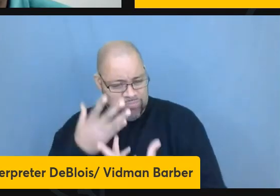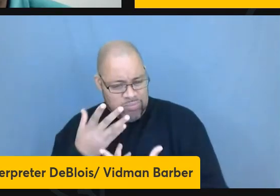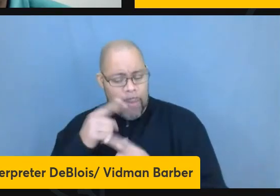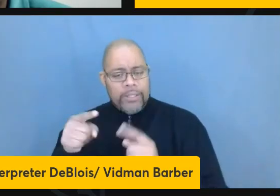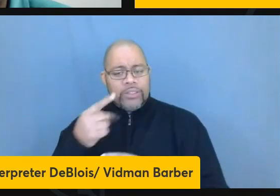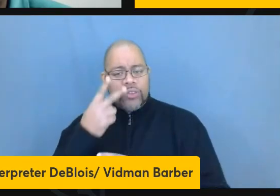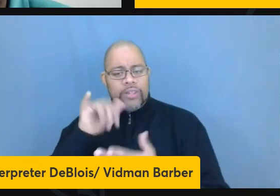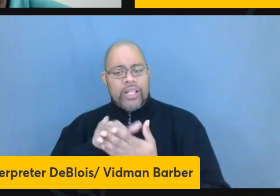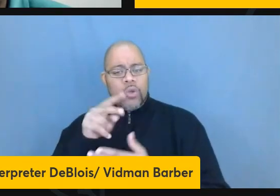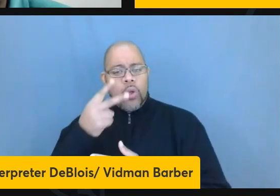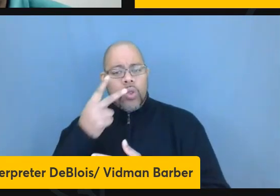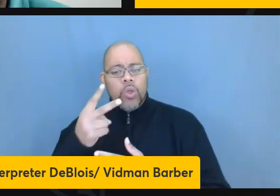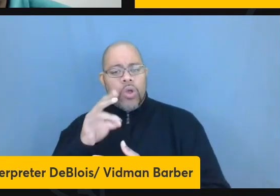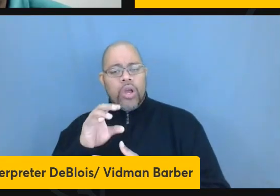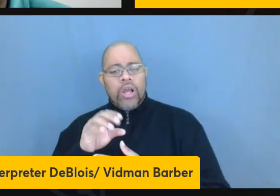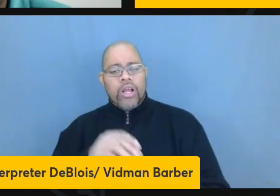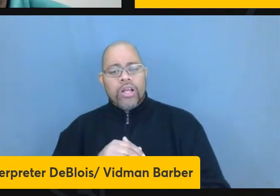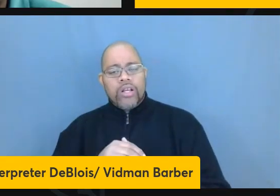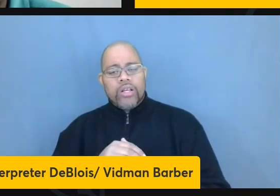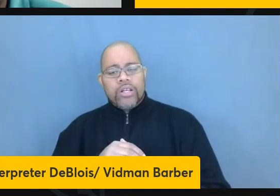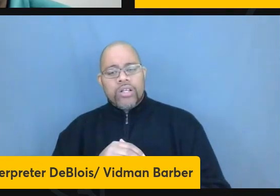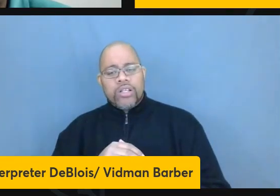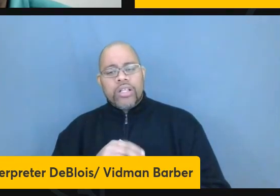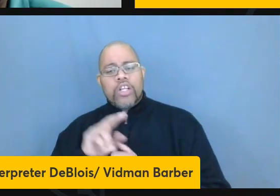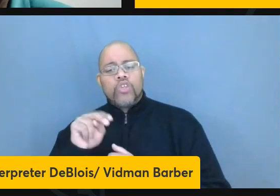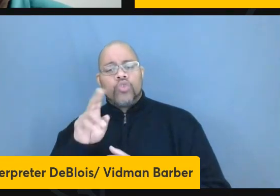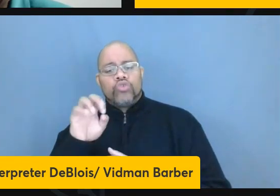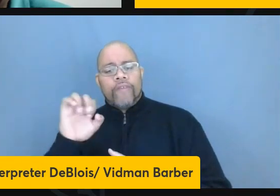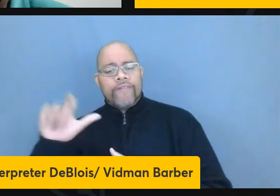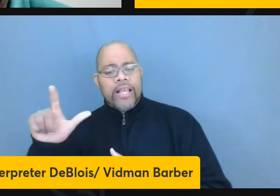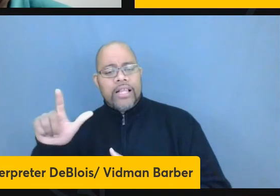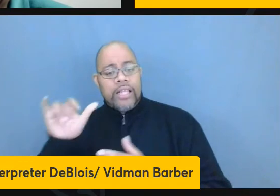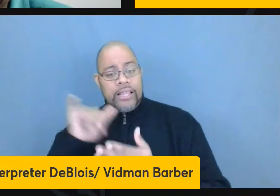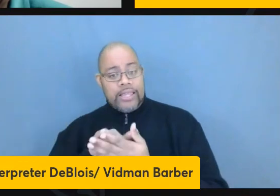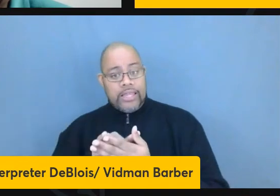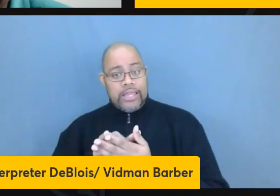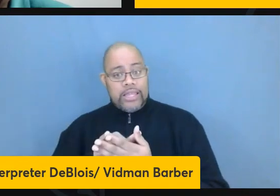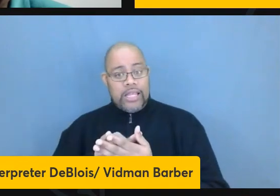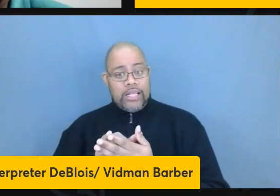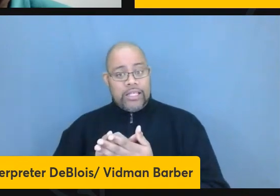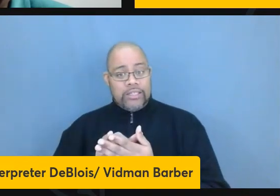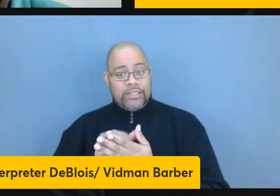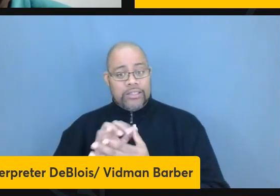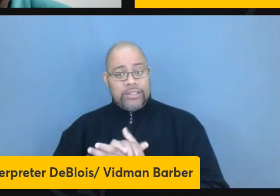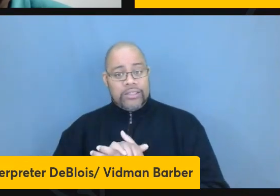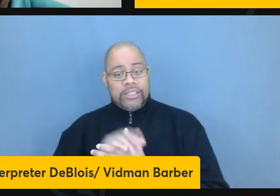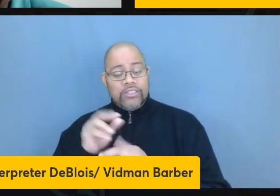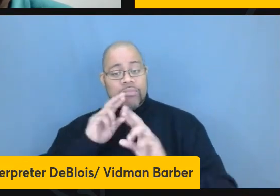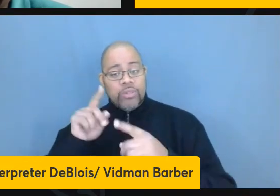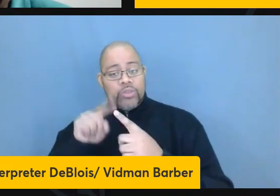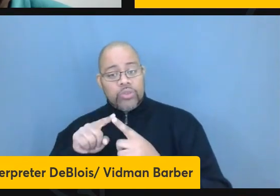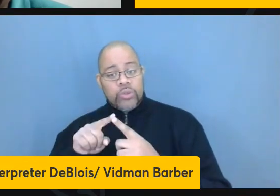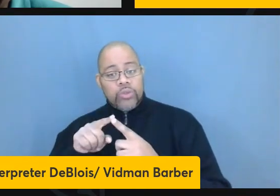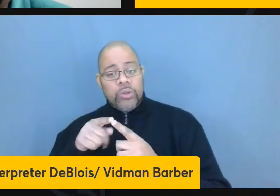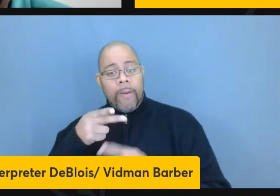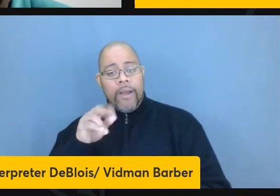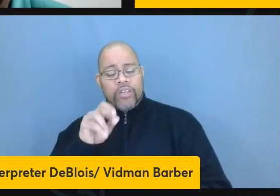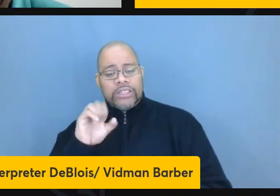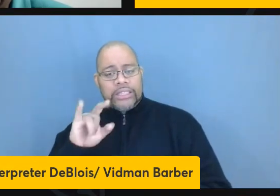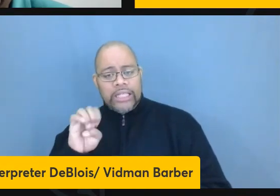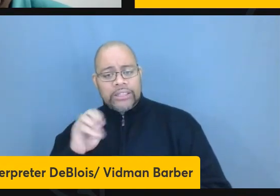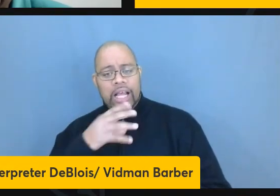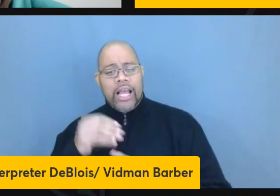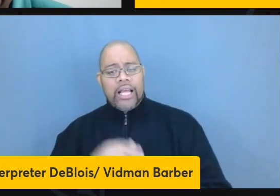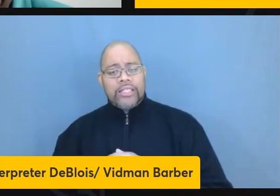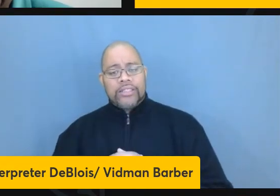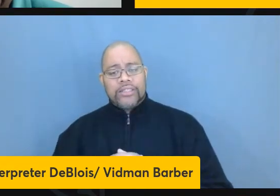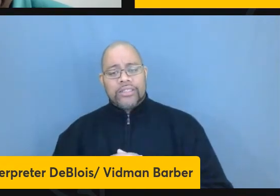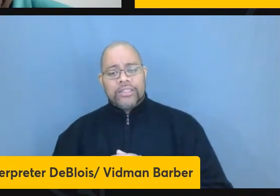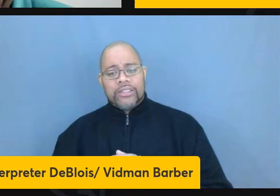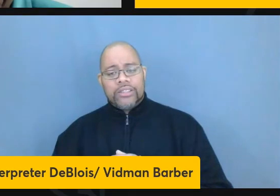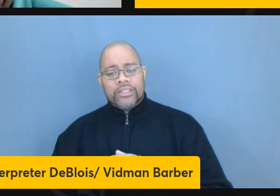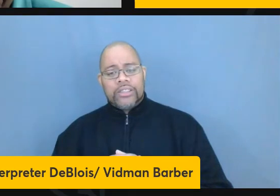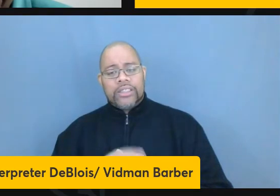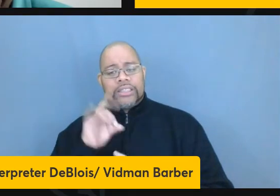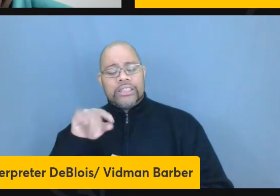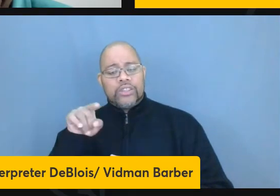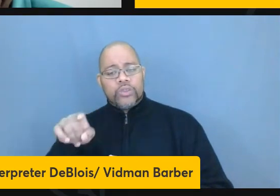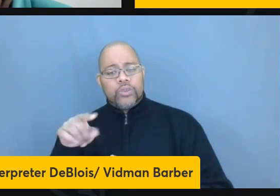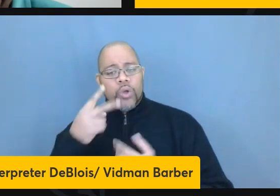you looked at oxidative burst in neutrophils, antibody mediated in response to the parasite? And did? And did you look into what